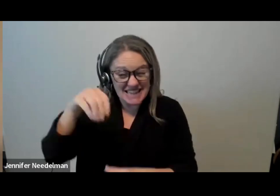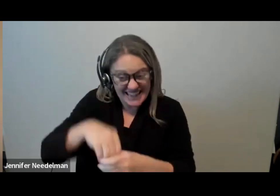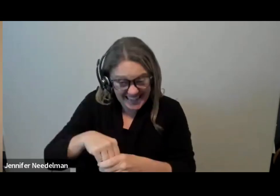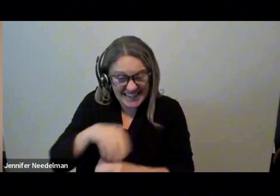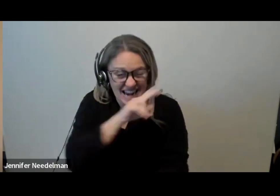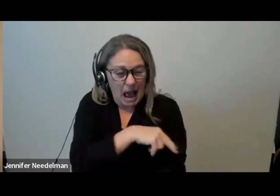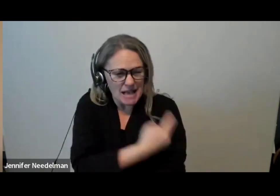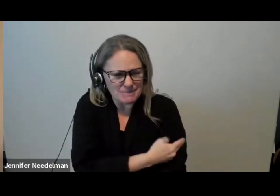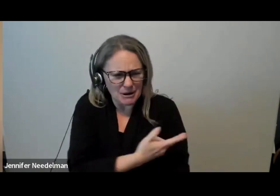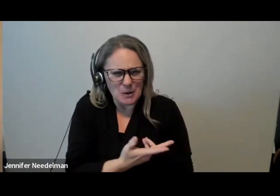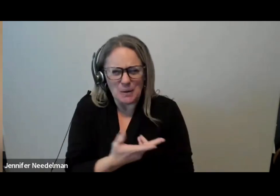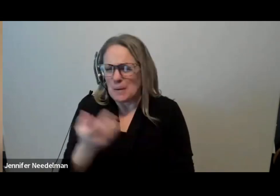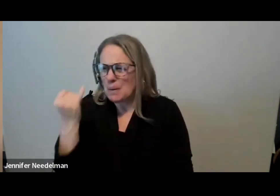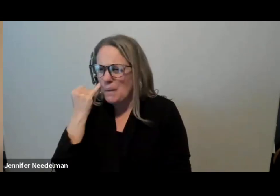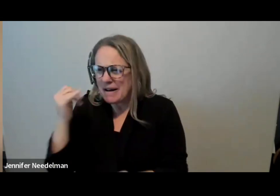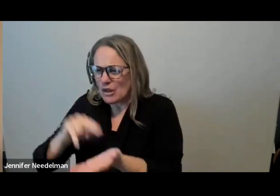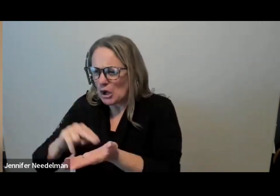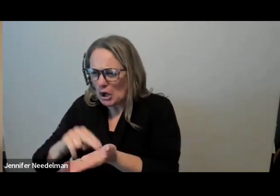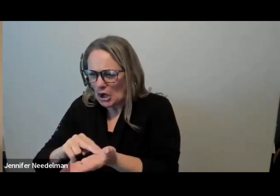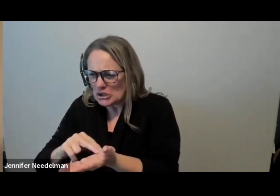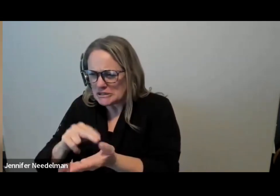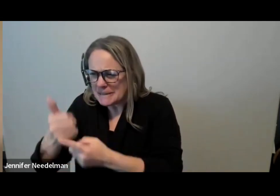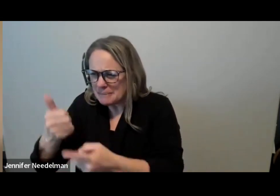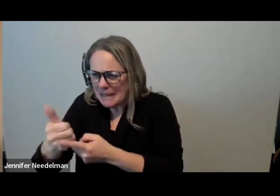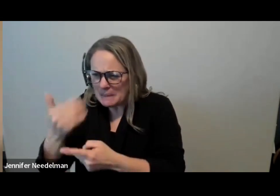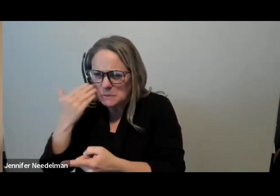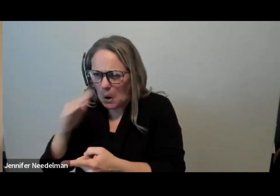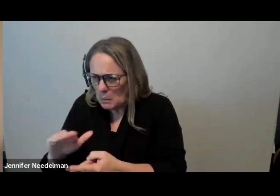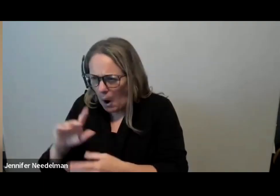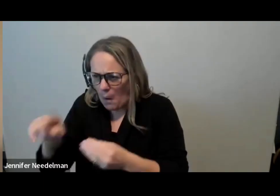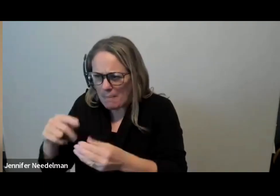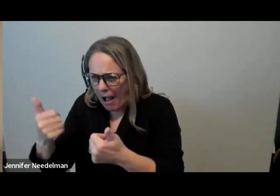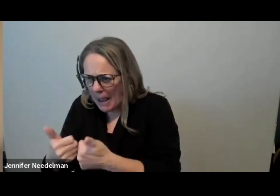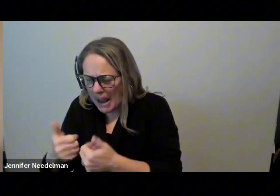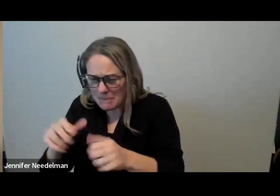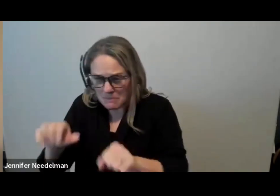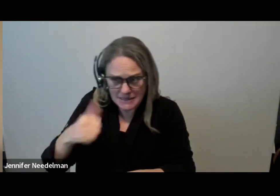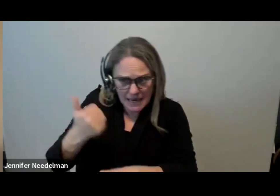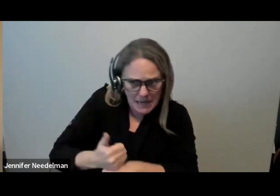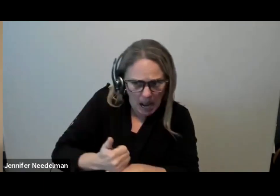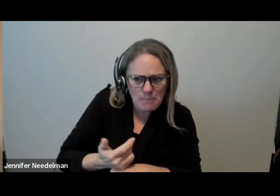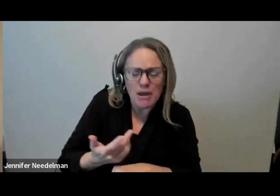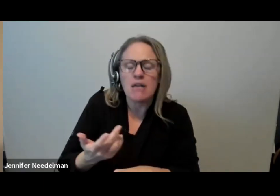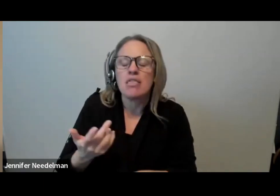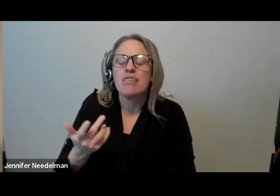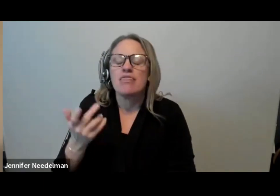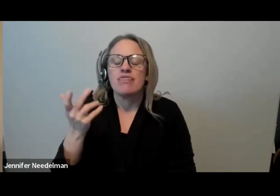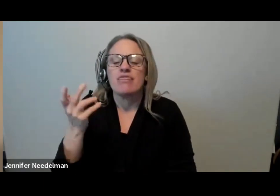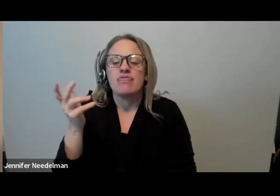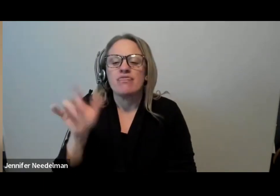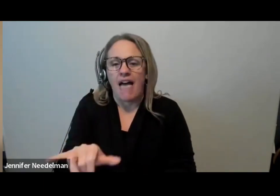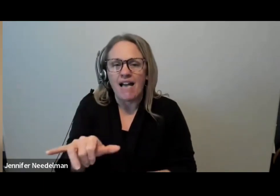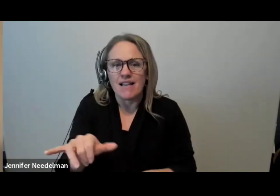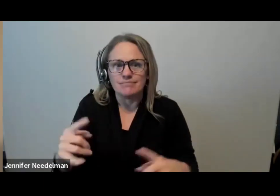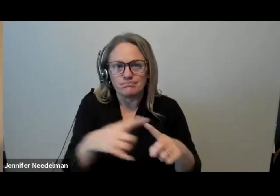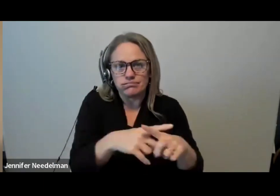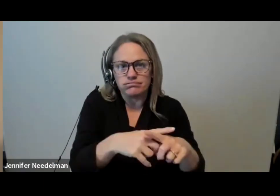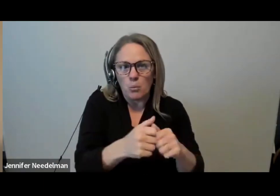And what if the nurses aren't gamers themselves? Do they even know how to set it up? A lot of this also has intersection with the training materials